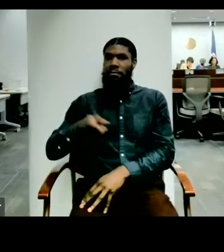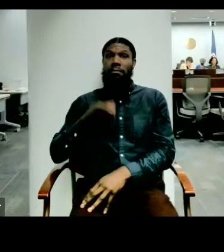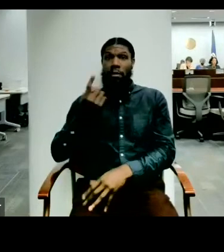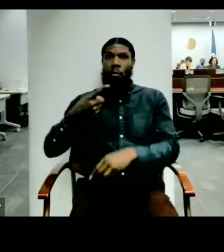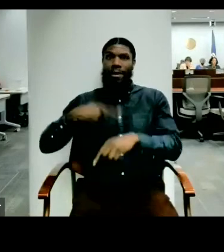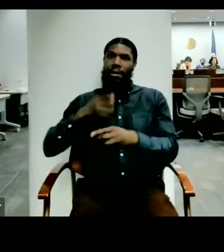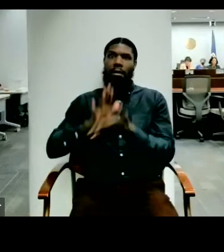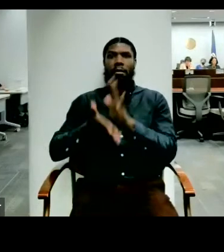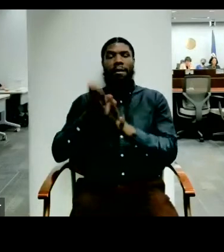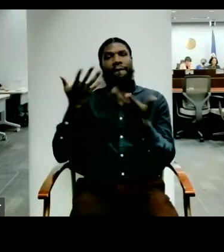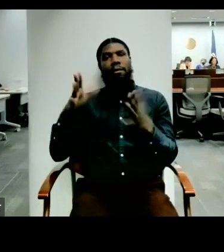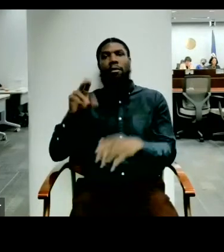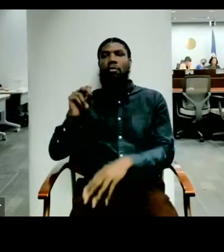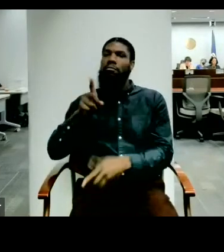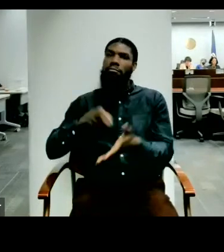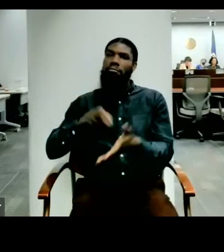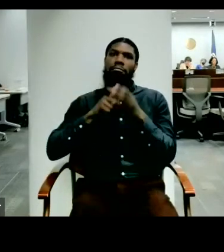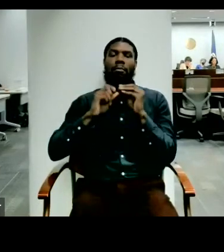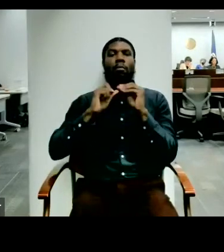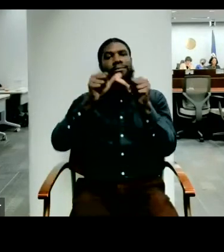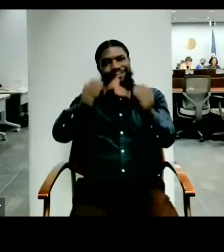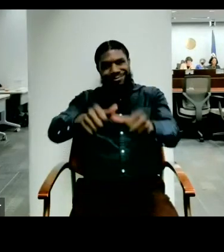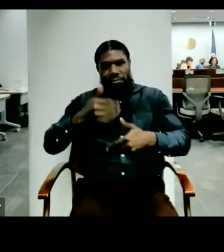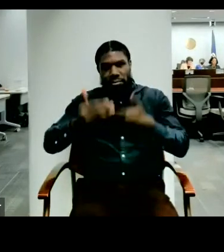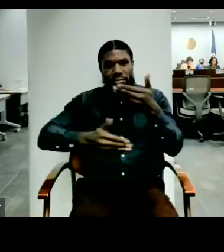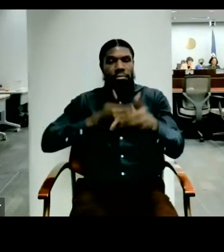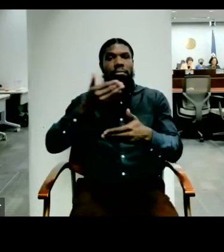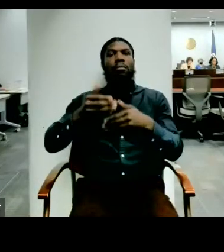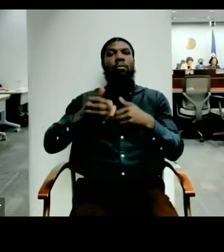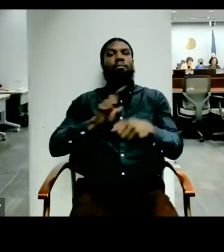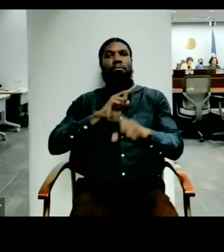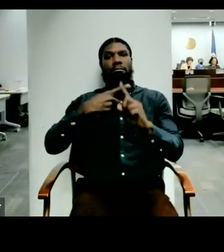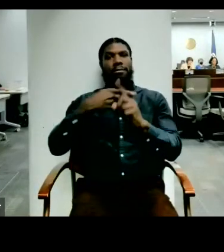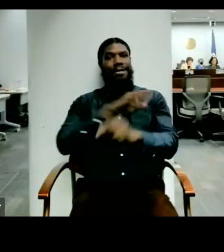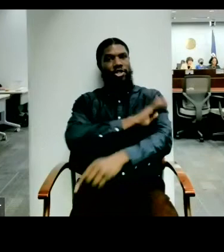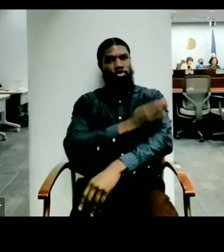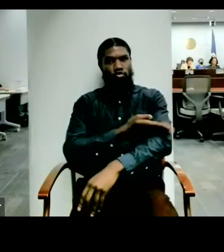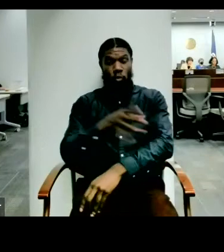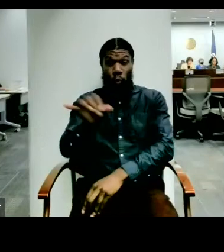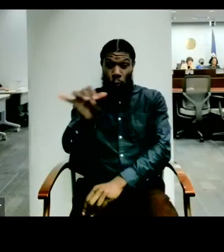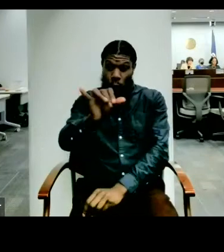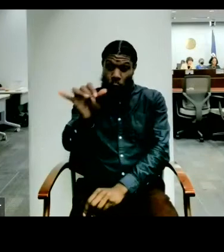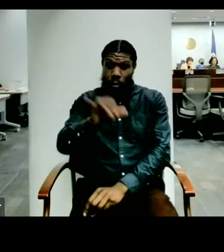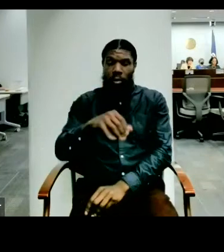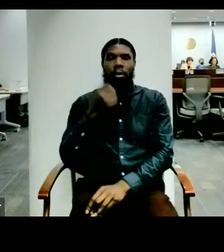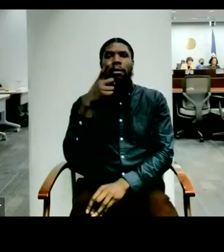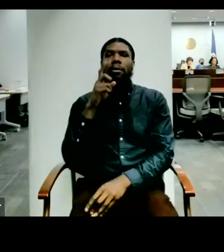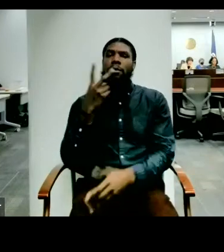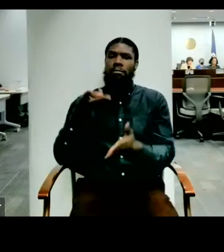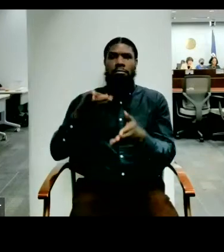That would require a thoughtful process and energy. But certainly um reviewing the standard,